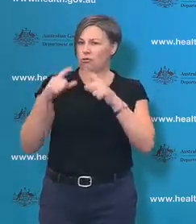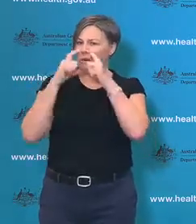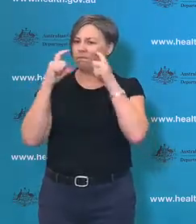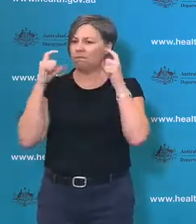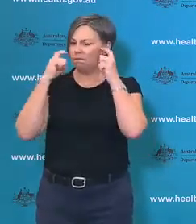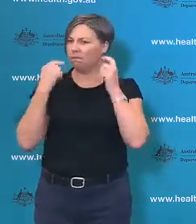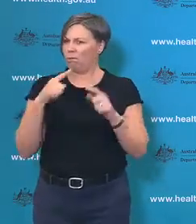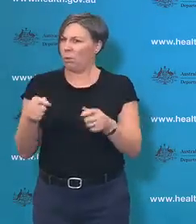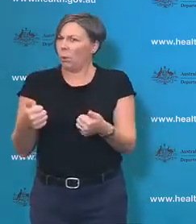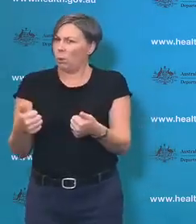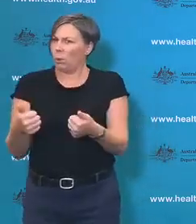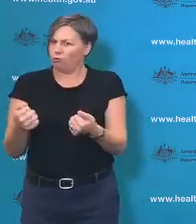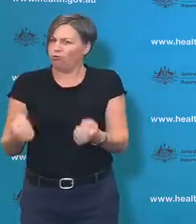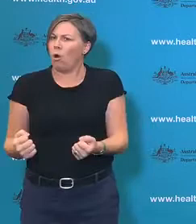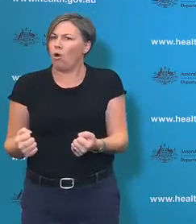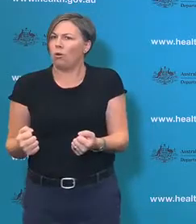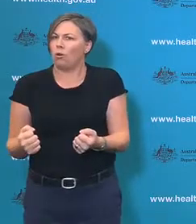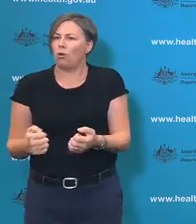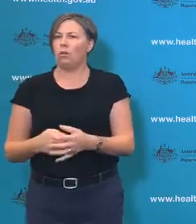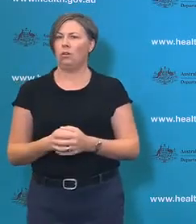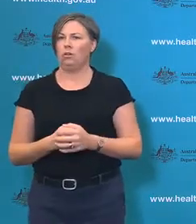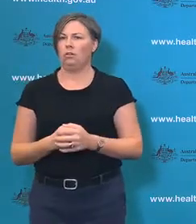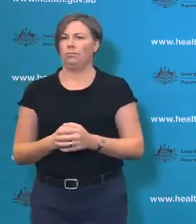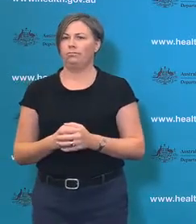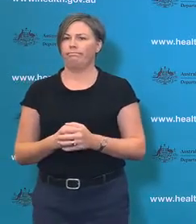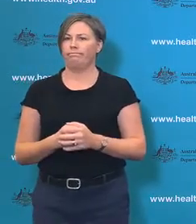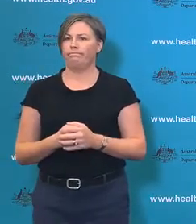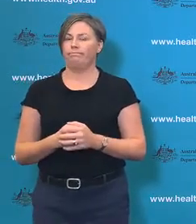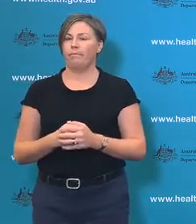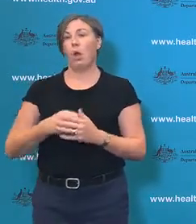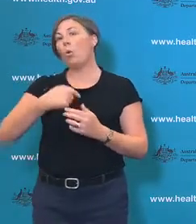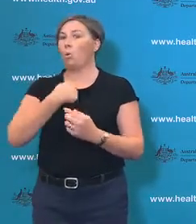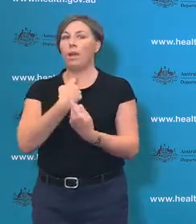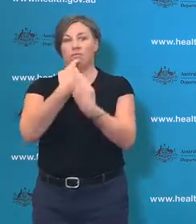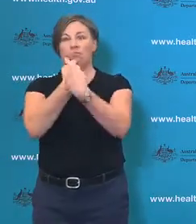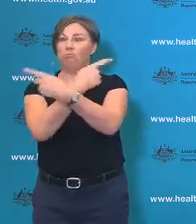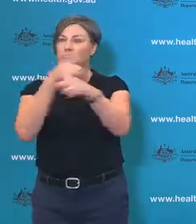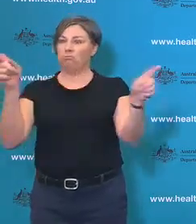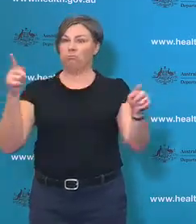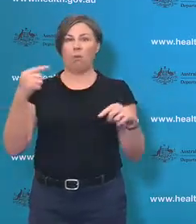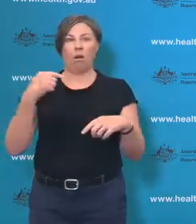those regulations, or sorry, that advice is being followed by all the